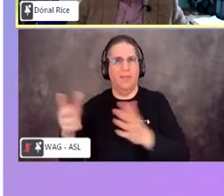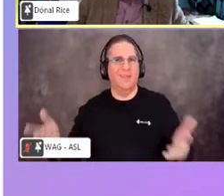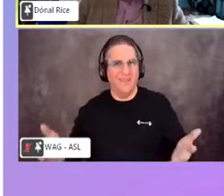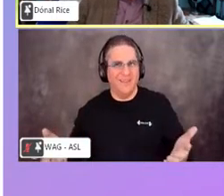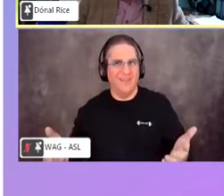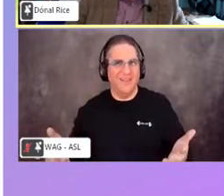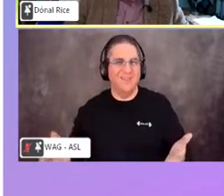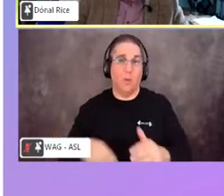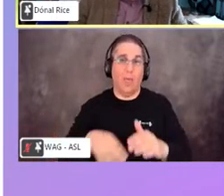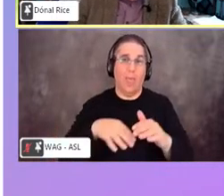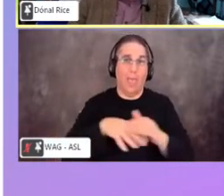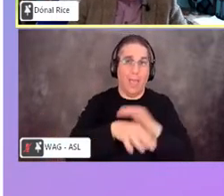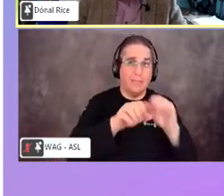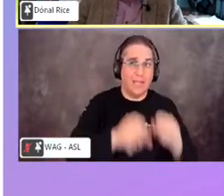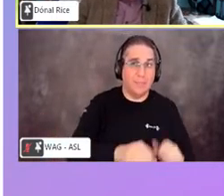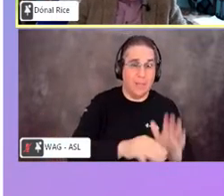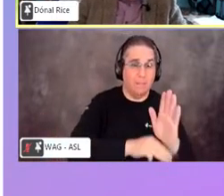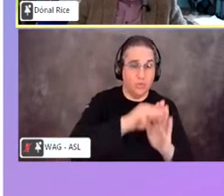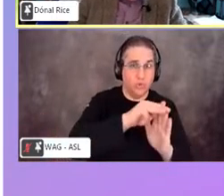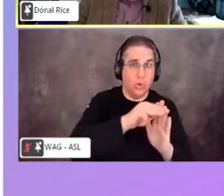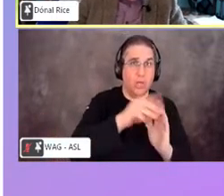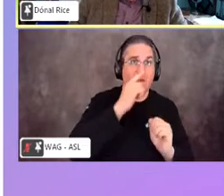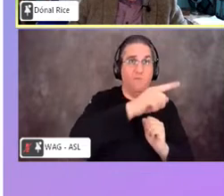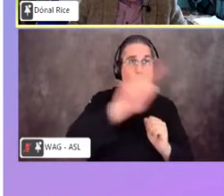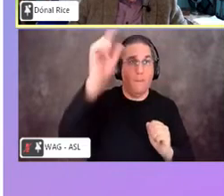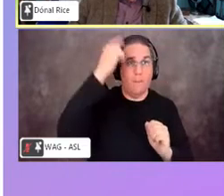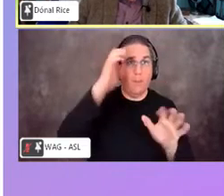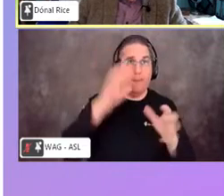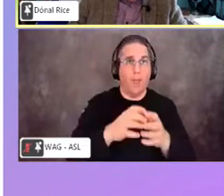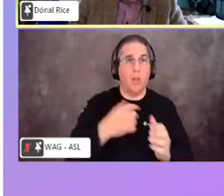project creation and speaks to the more technical code